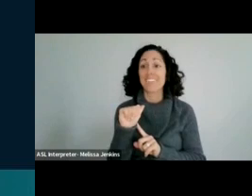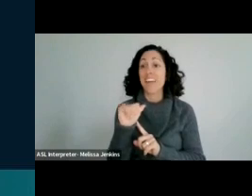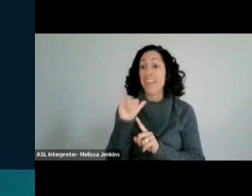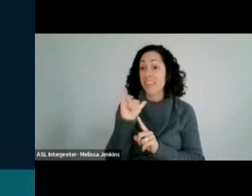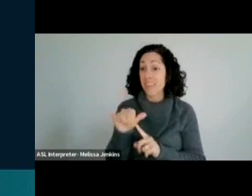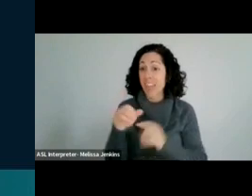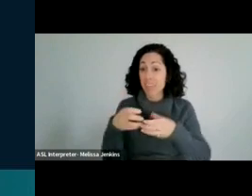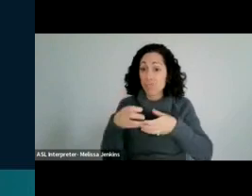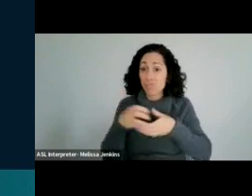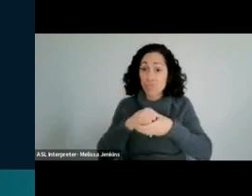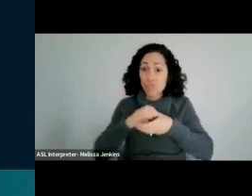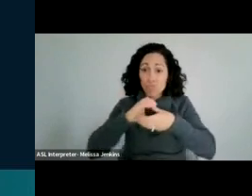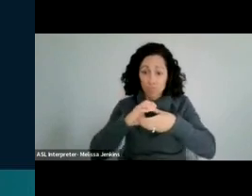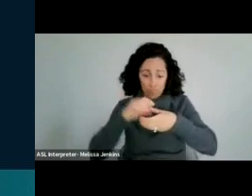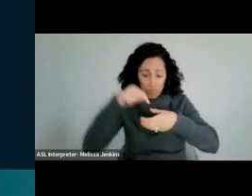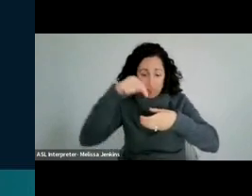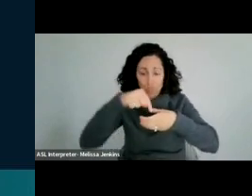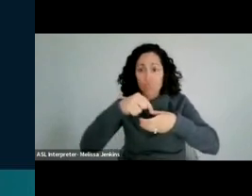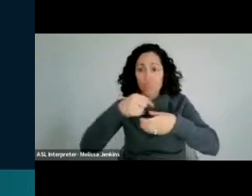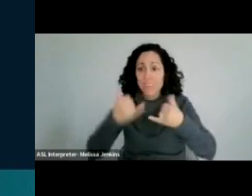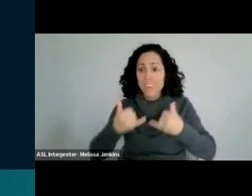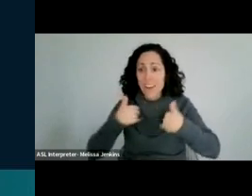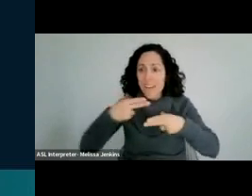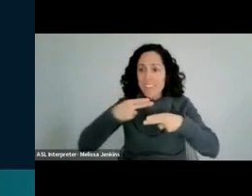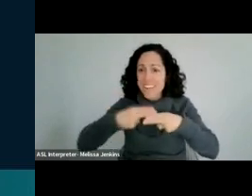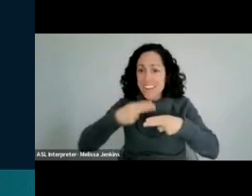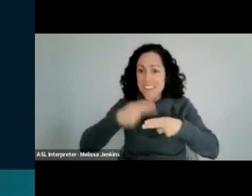It's my pleasure to let you know, it's a bit of an exclusive,